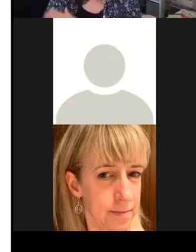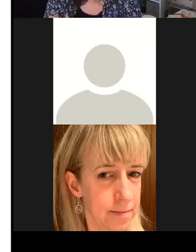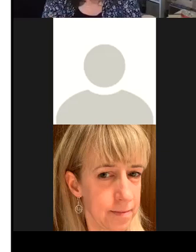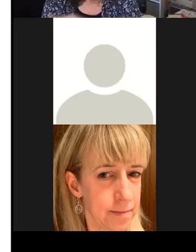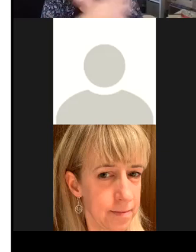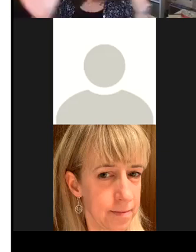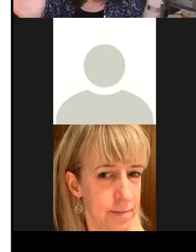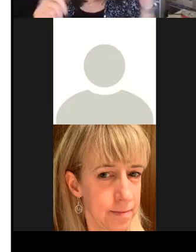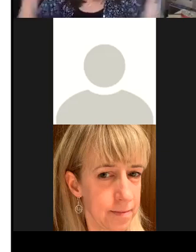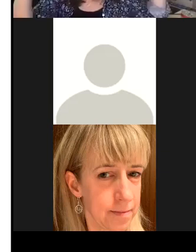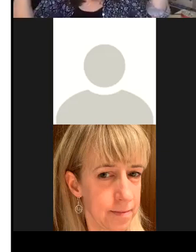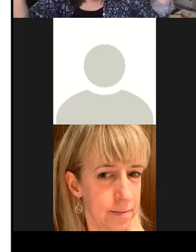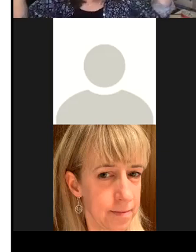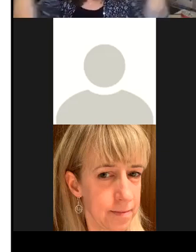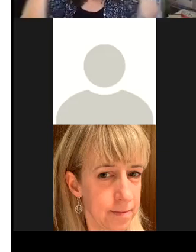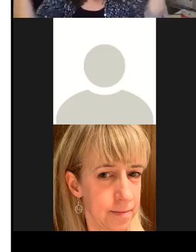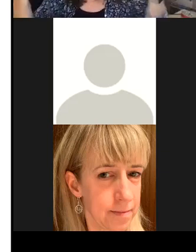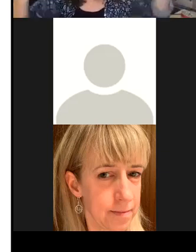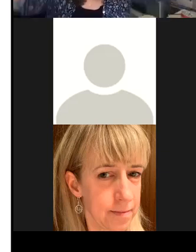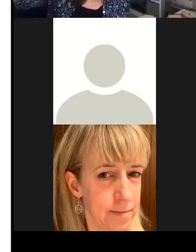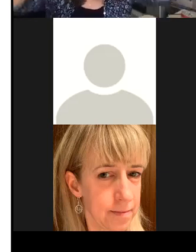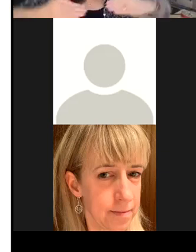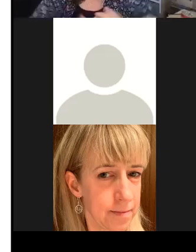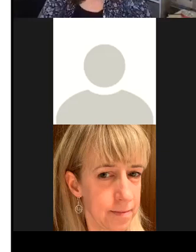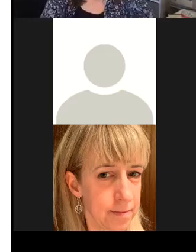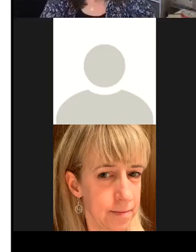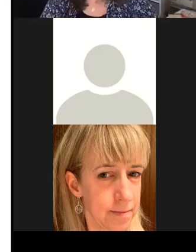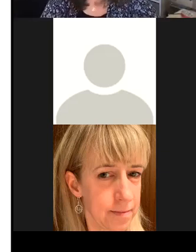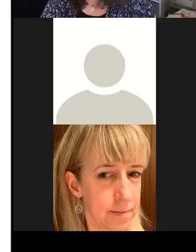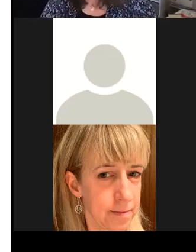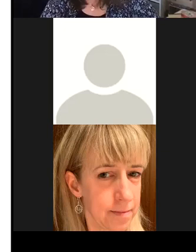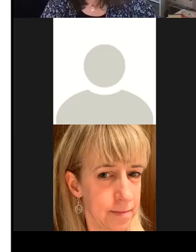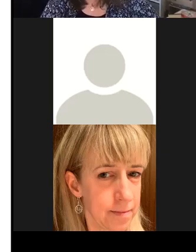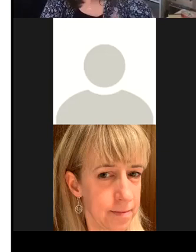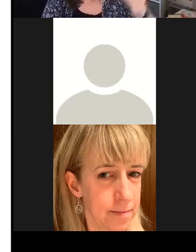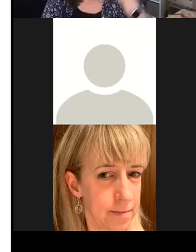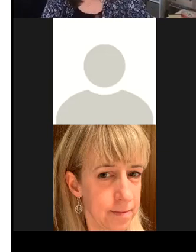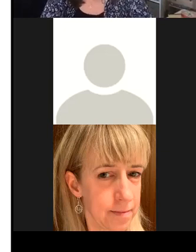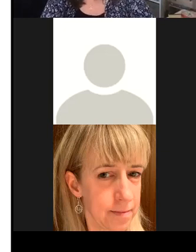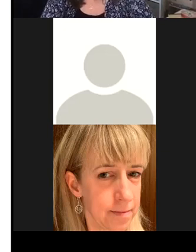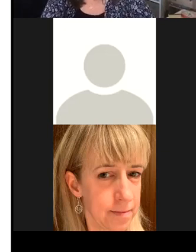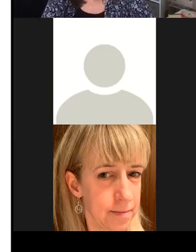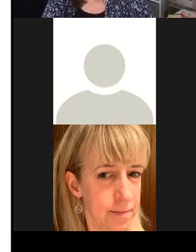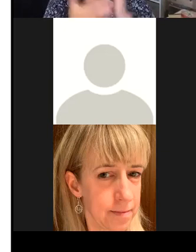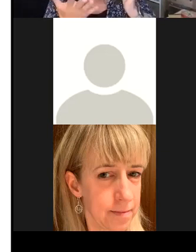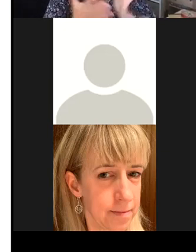So, they did it and created the portal and the information was at two different levels. The patients were very, very happy with the